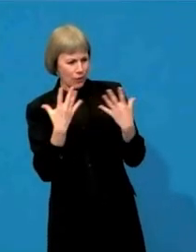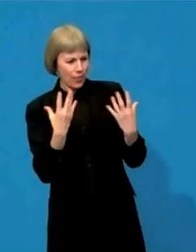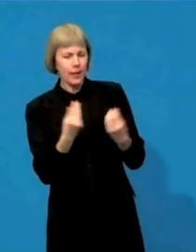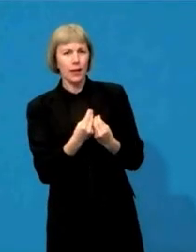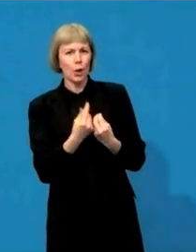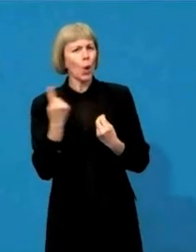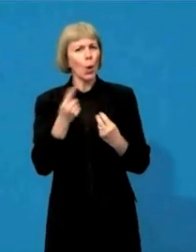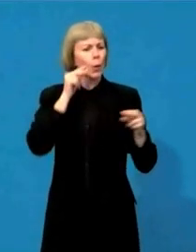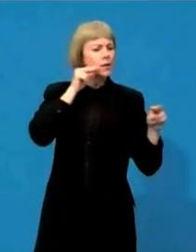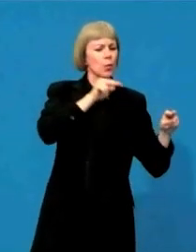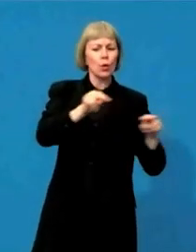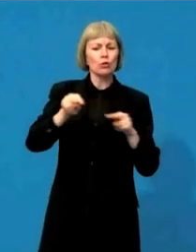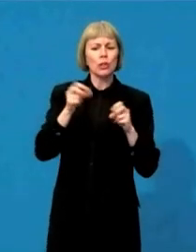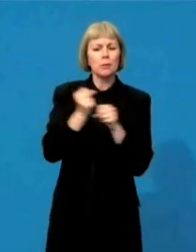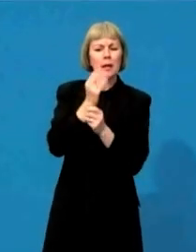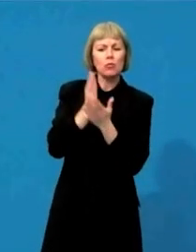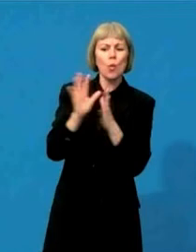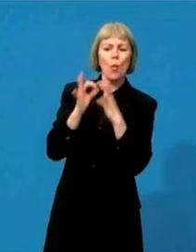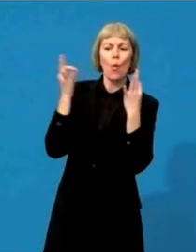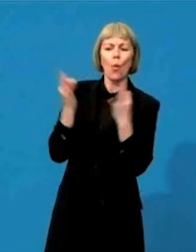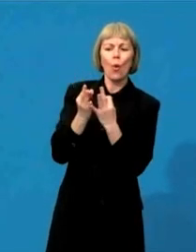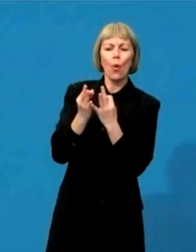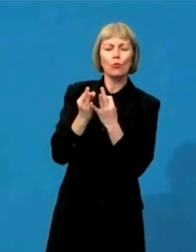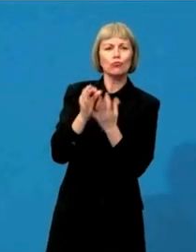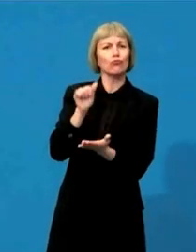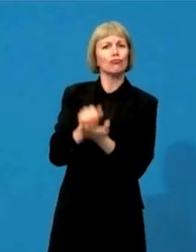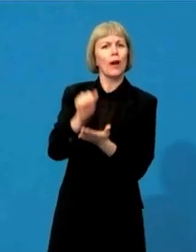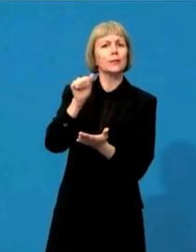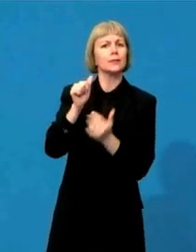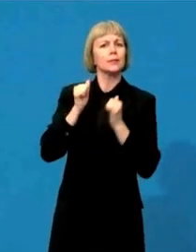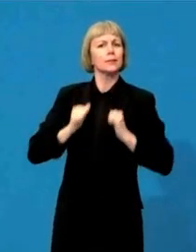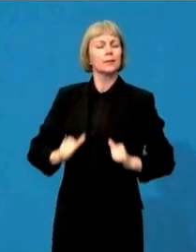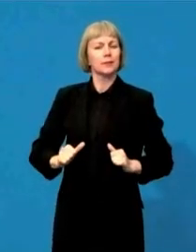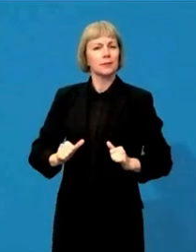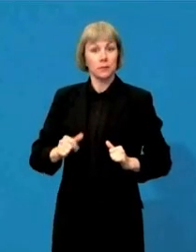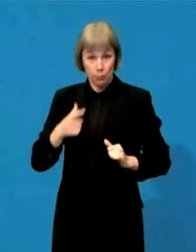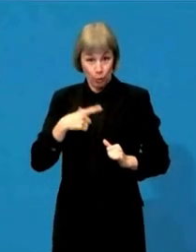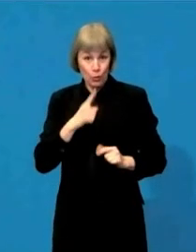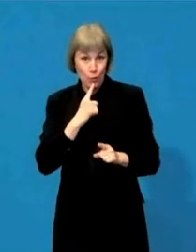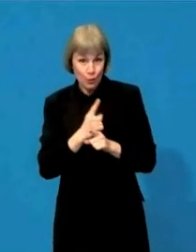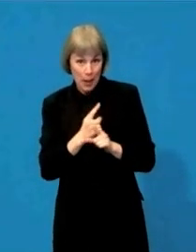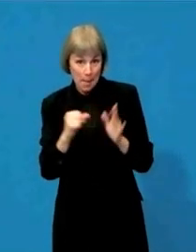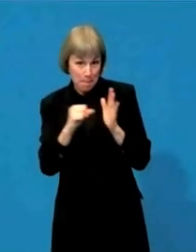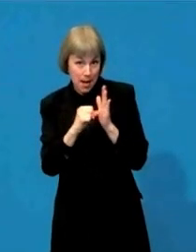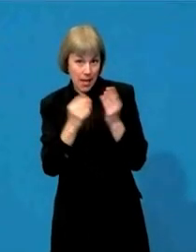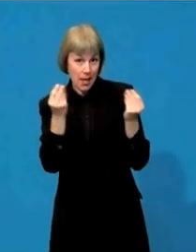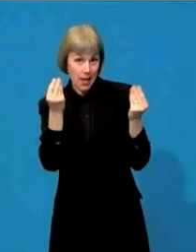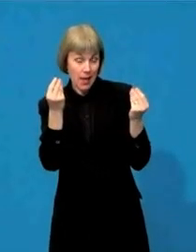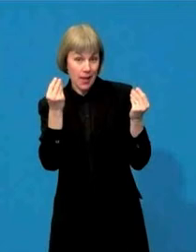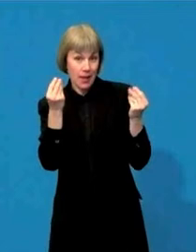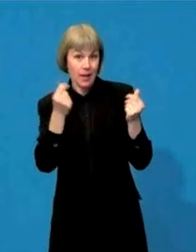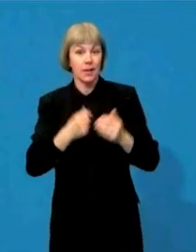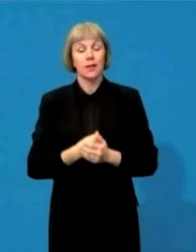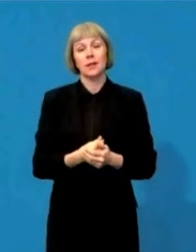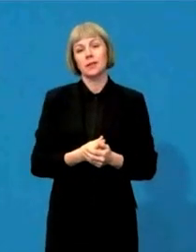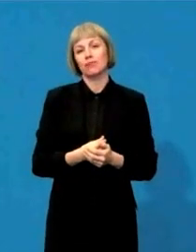right thing? Because we're talking about money, and I - I don't see that there's any